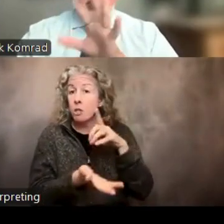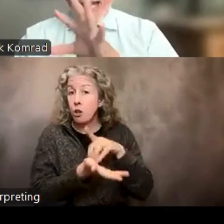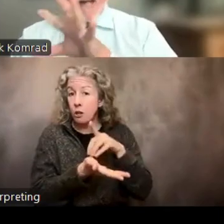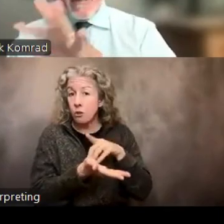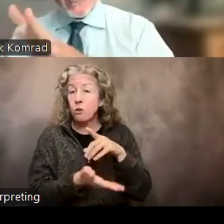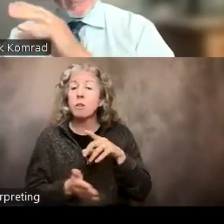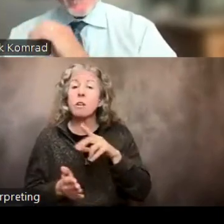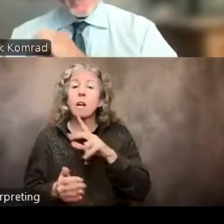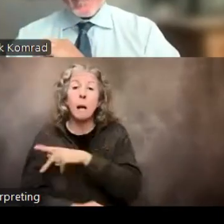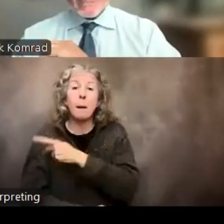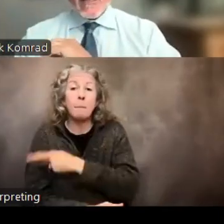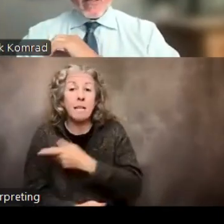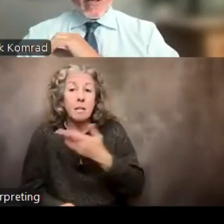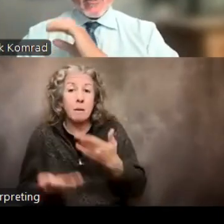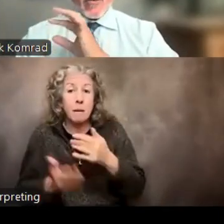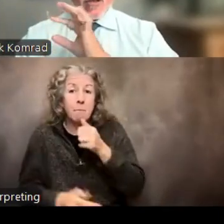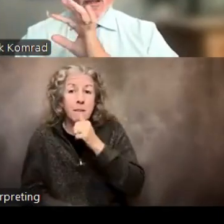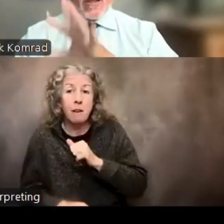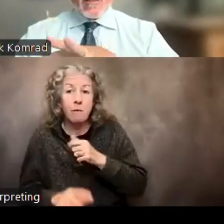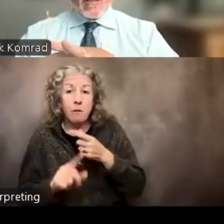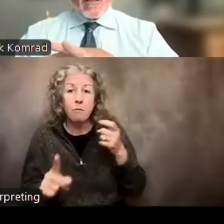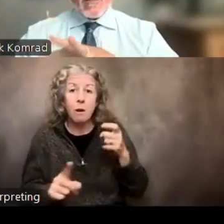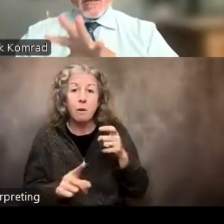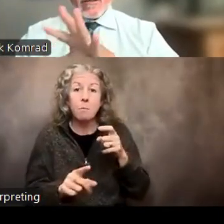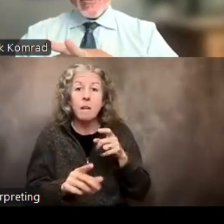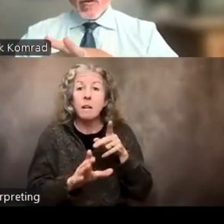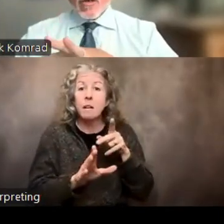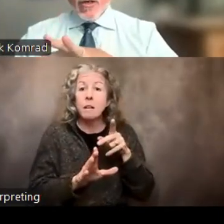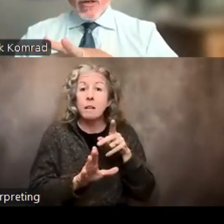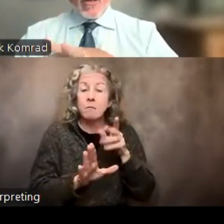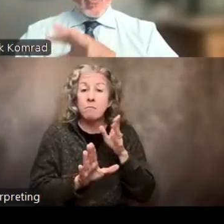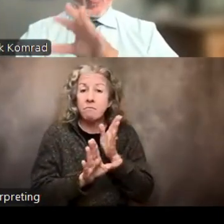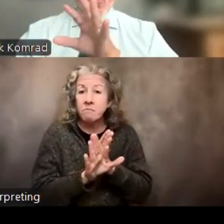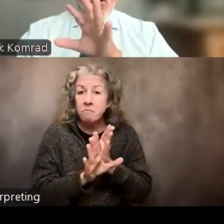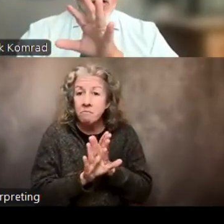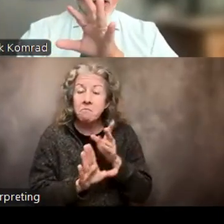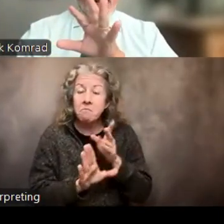may be suffering from a psychological disorder or have